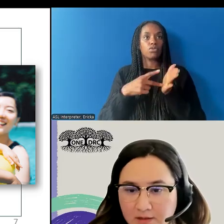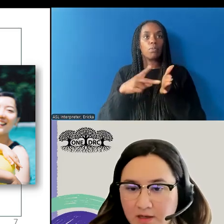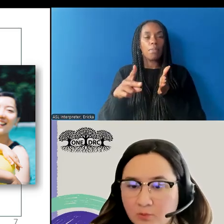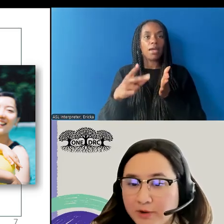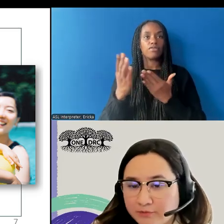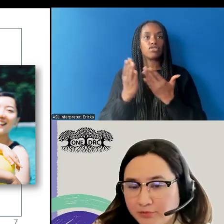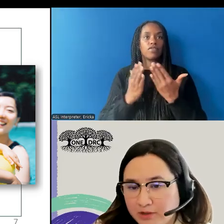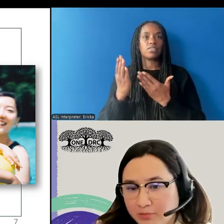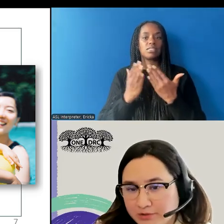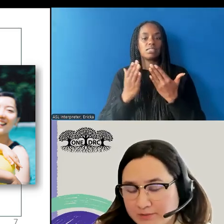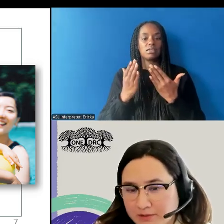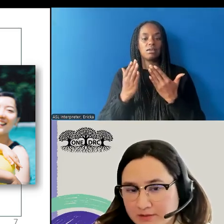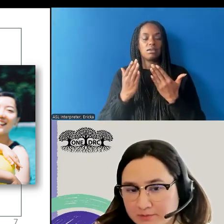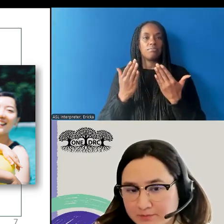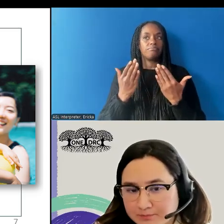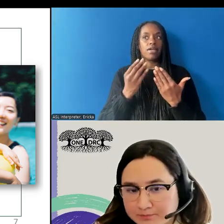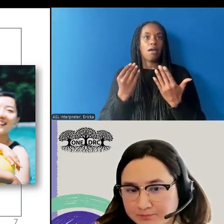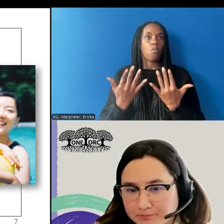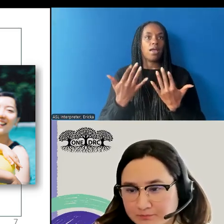and wait for reimbursement.